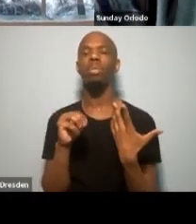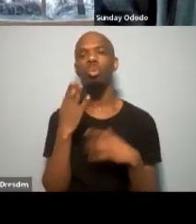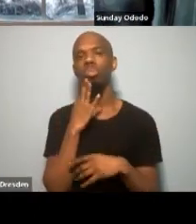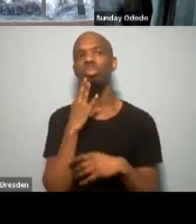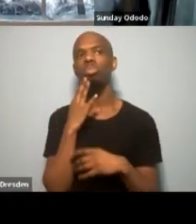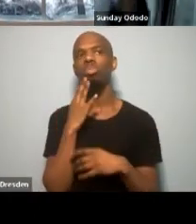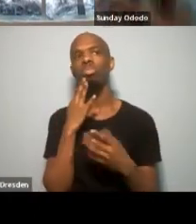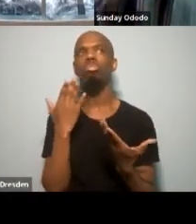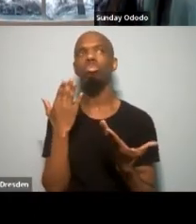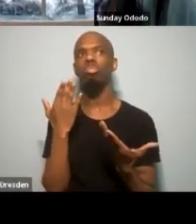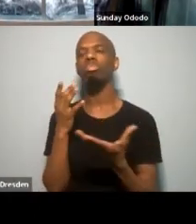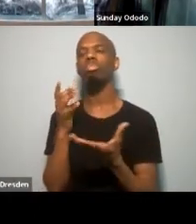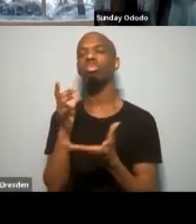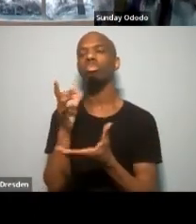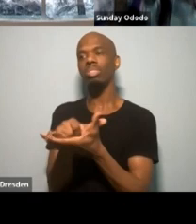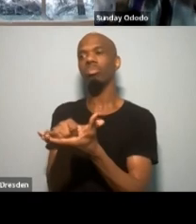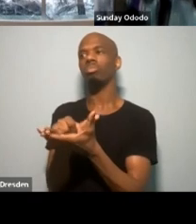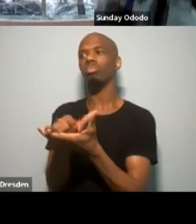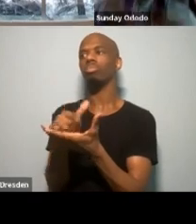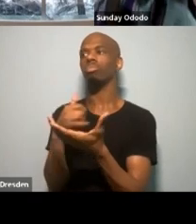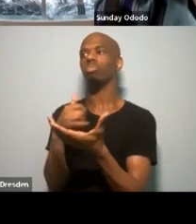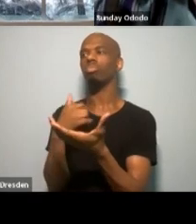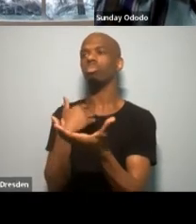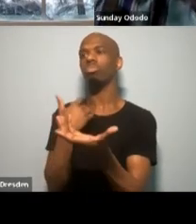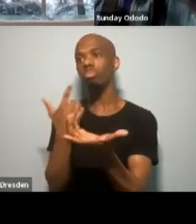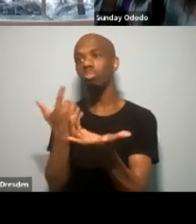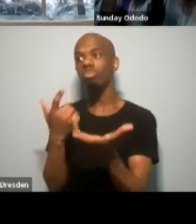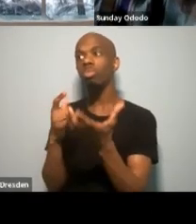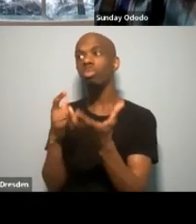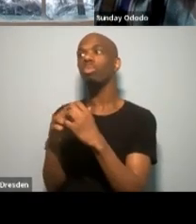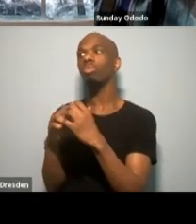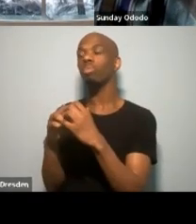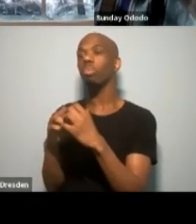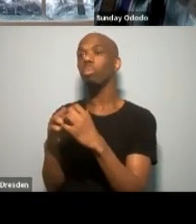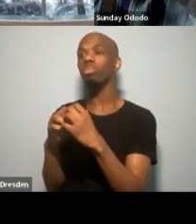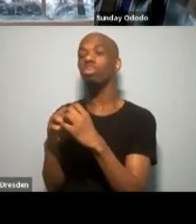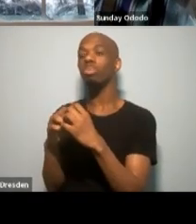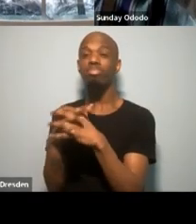and we're fortunate to be invited